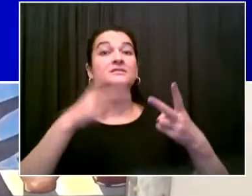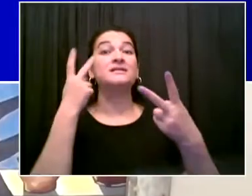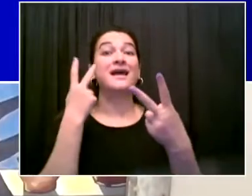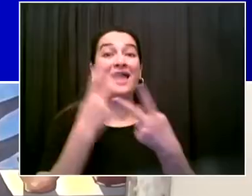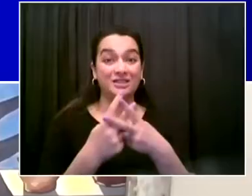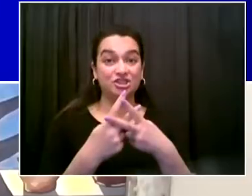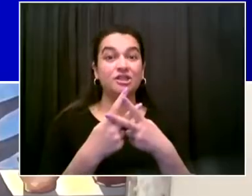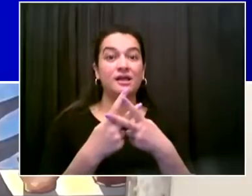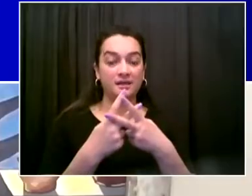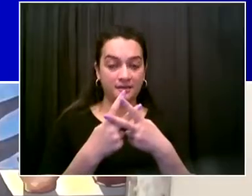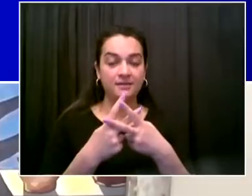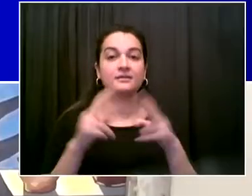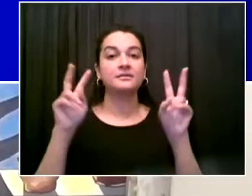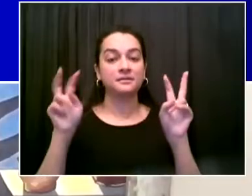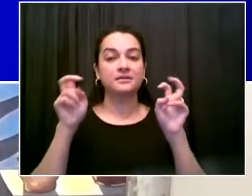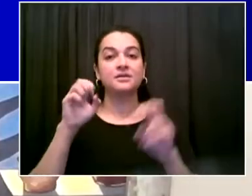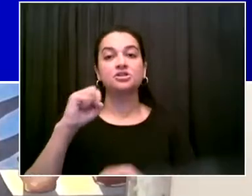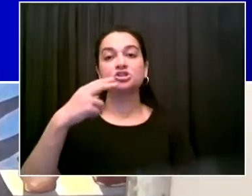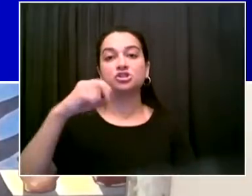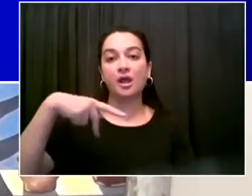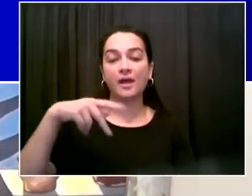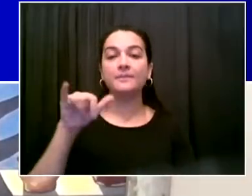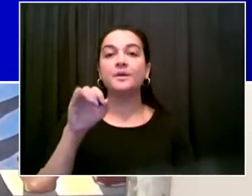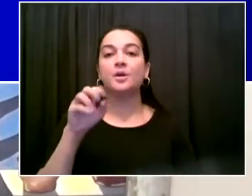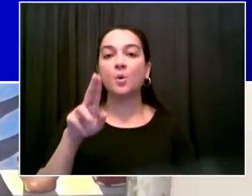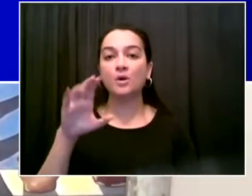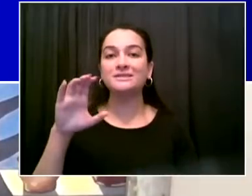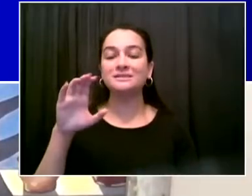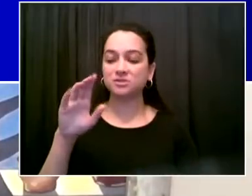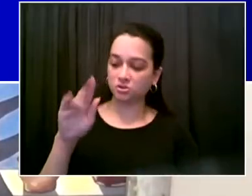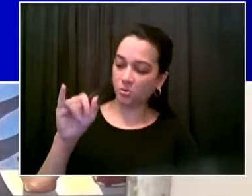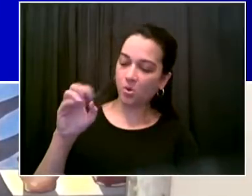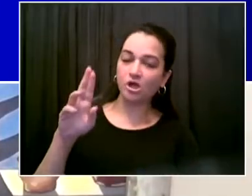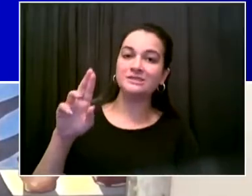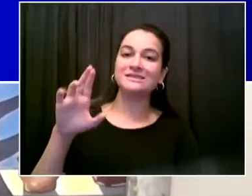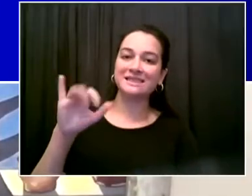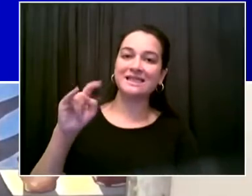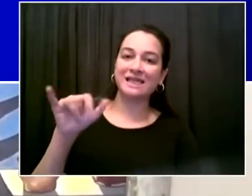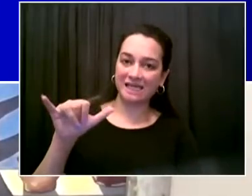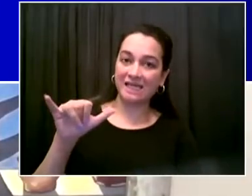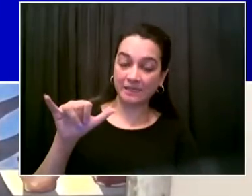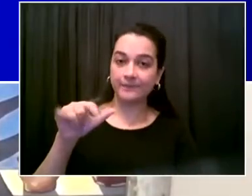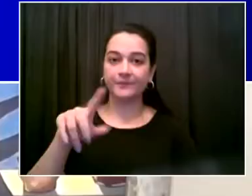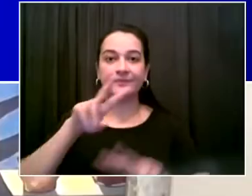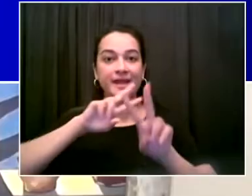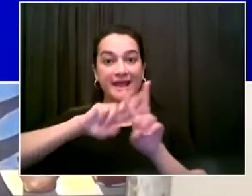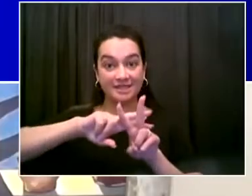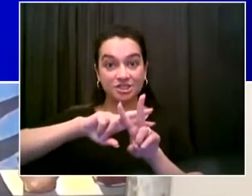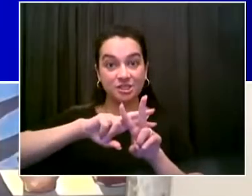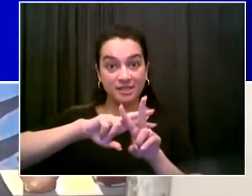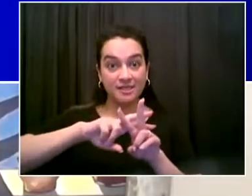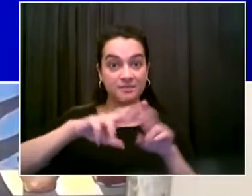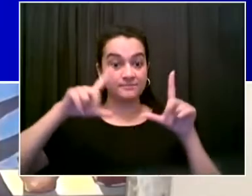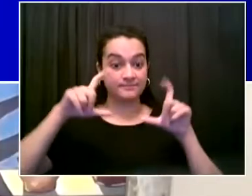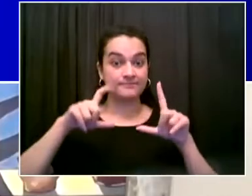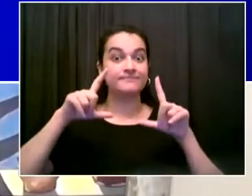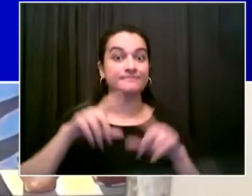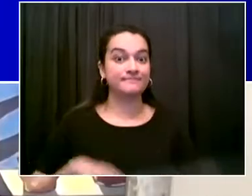ALL THROUGHOUT NEW YORK CITY. MELBA, THANK